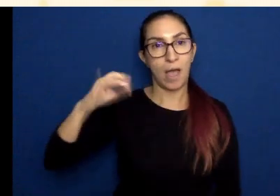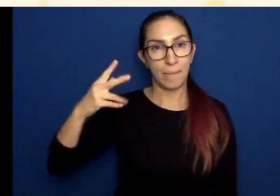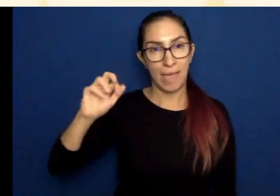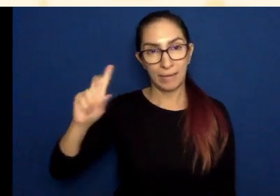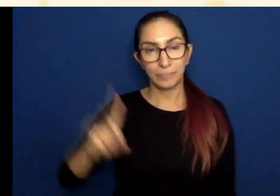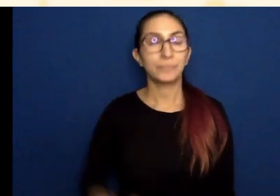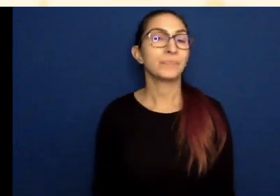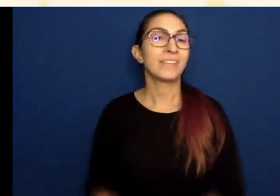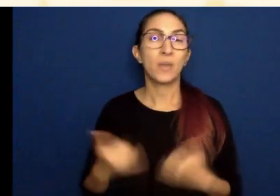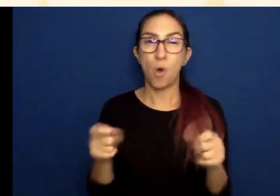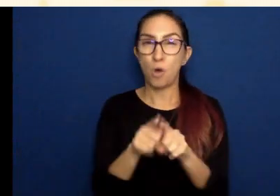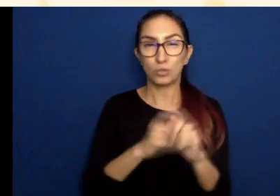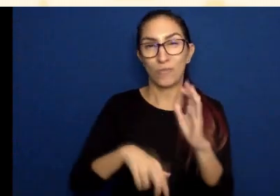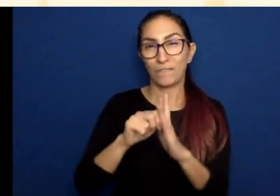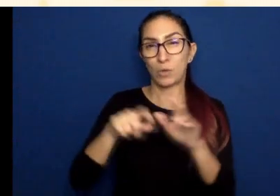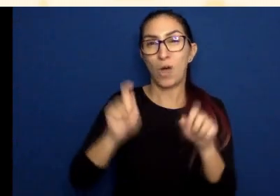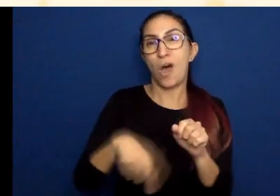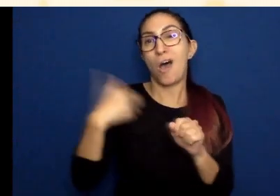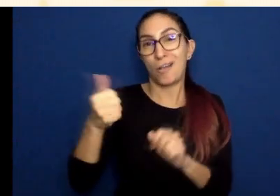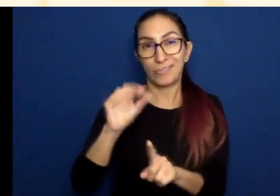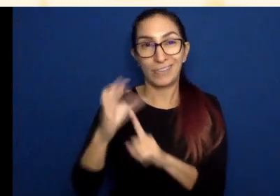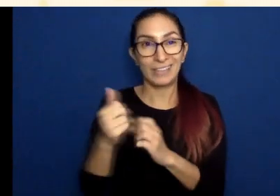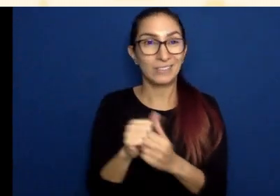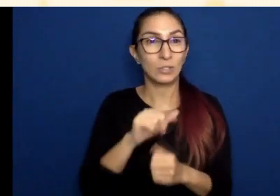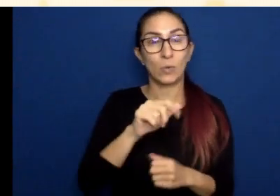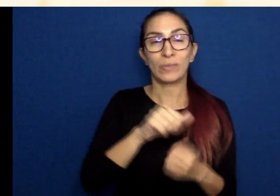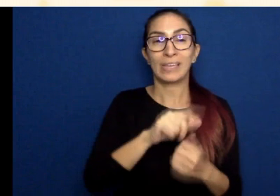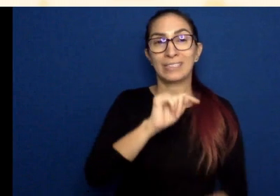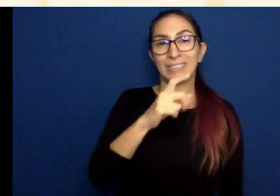So the text-to-speech traps, for example, were only in the native app methodology.